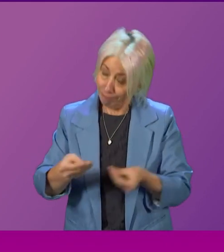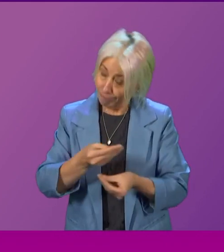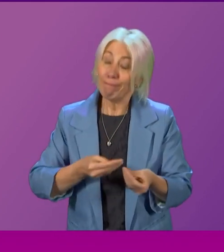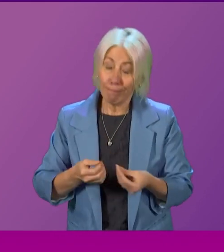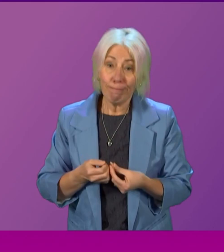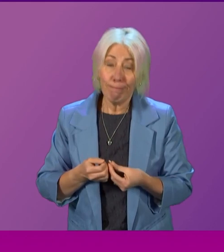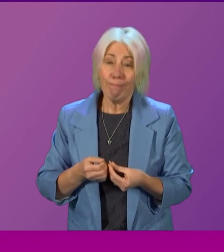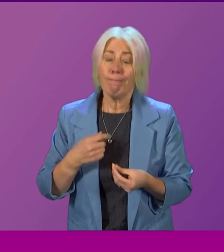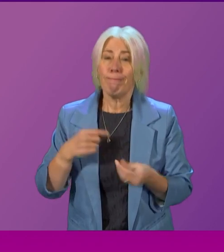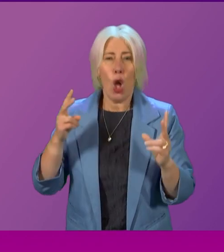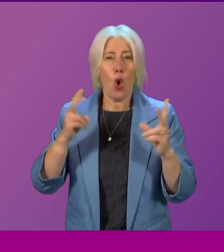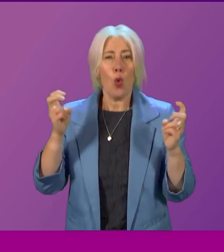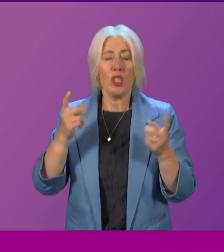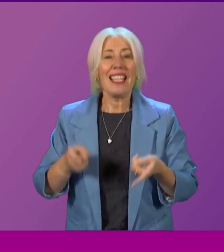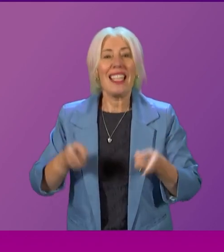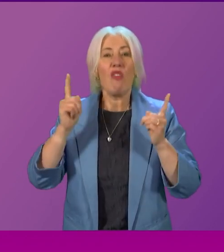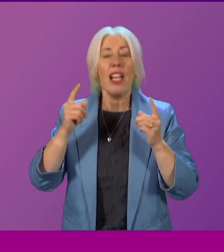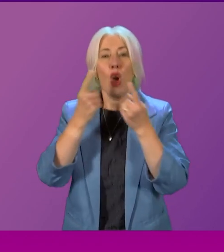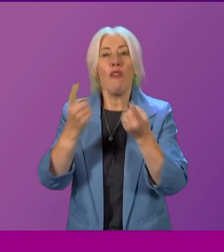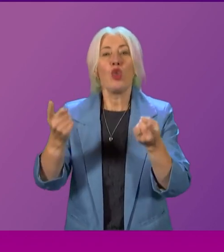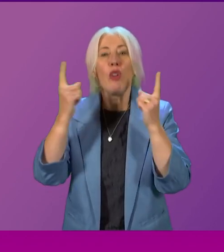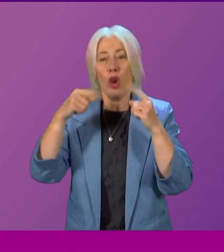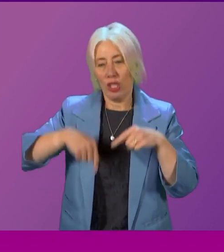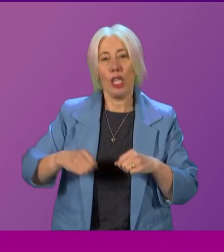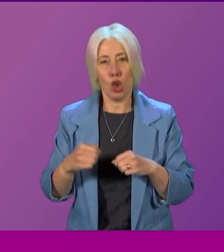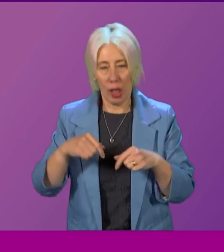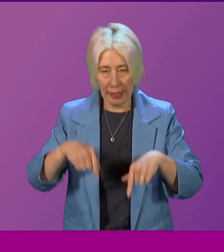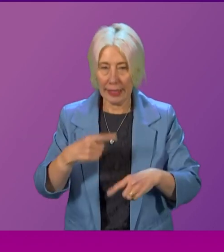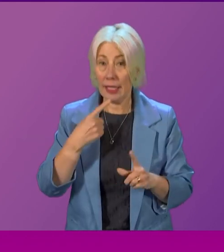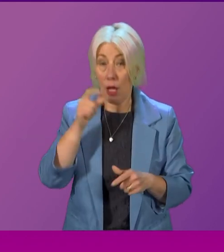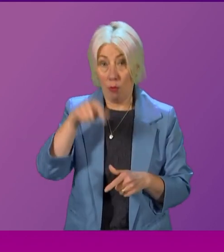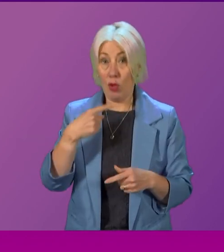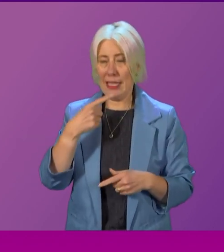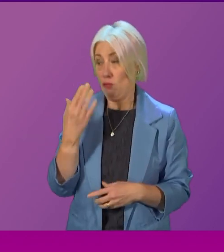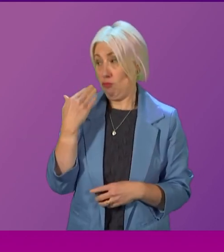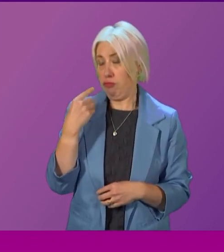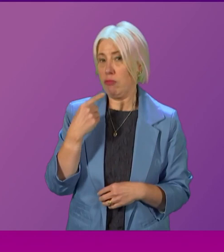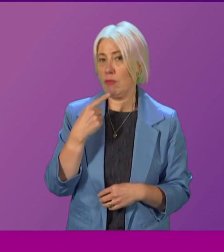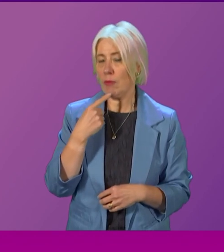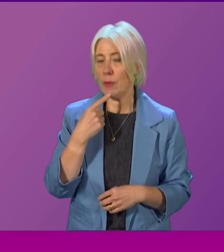I quote the director of Universities Scotland, who said in recent days: